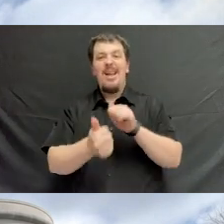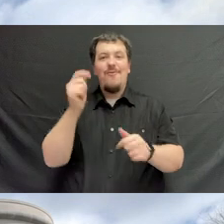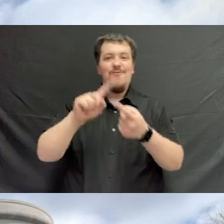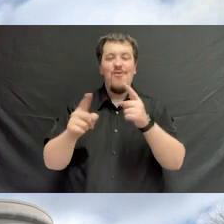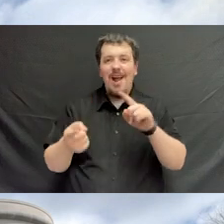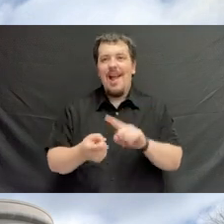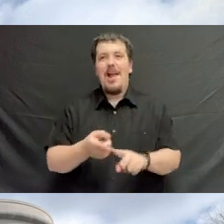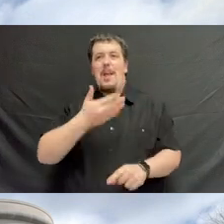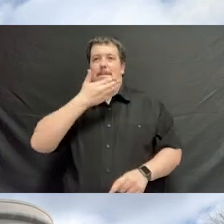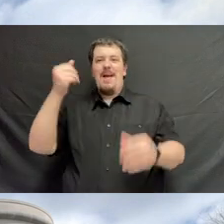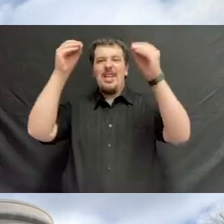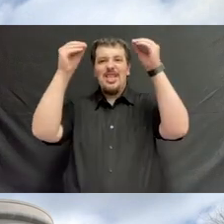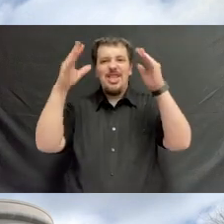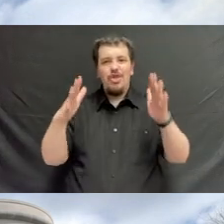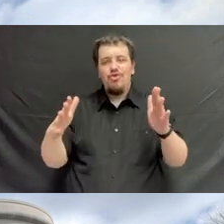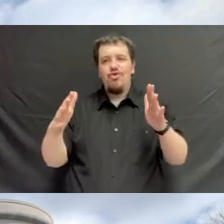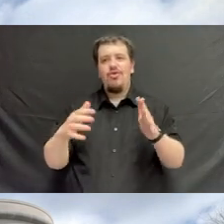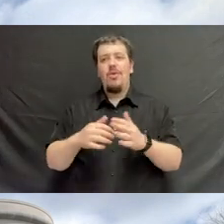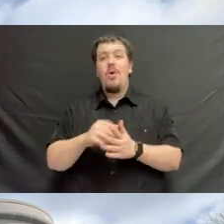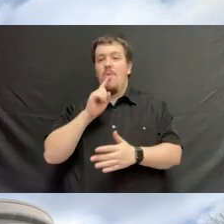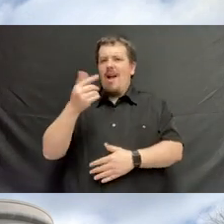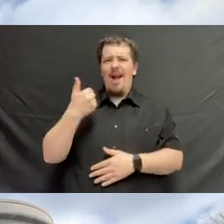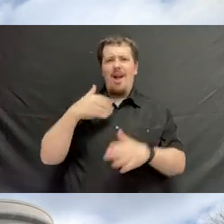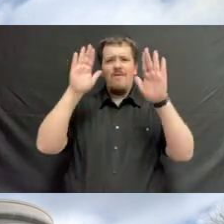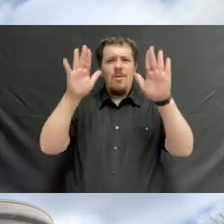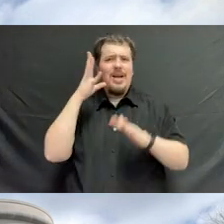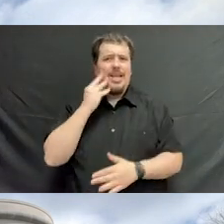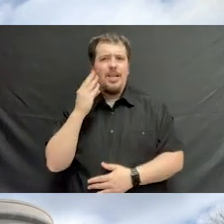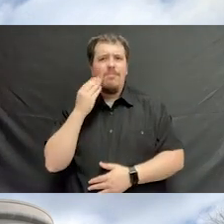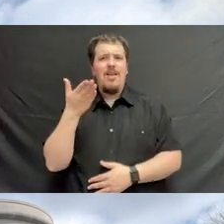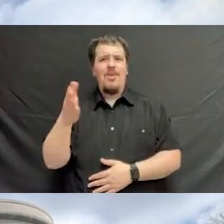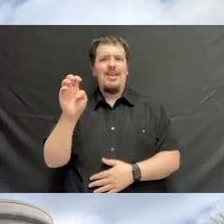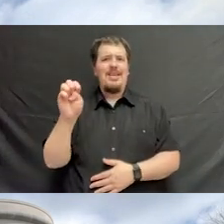the best teachers. I had a phenomenal experience at East Tennessee State University